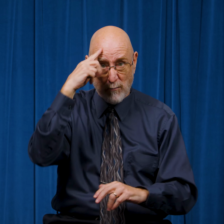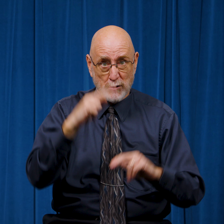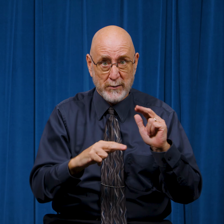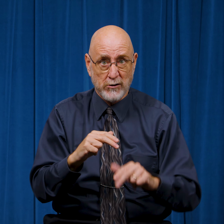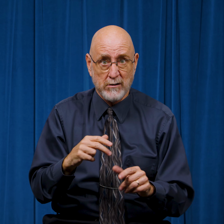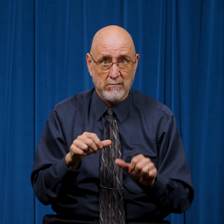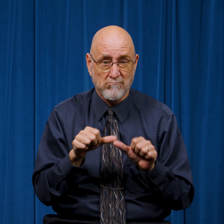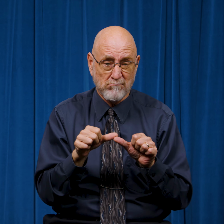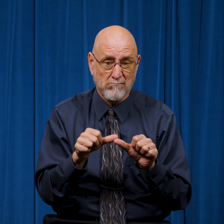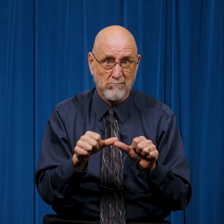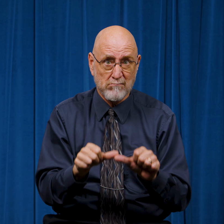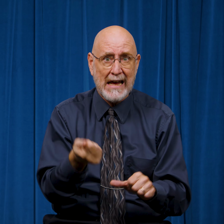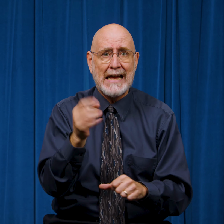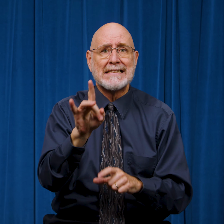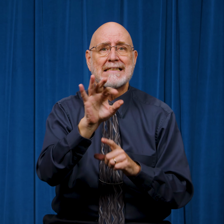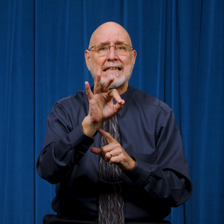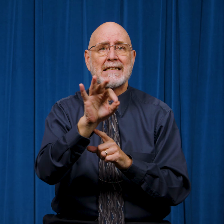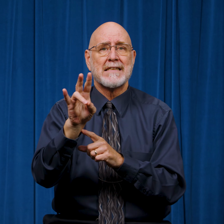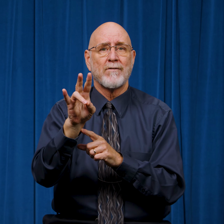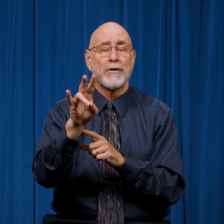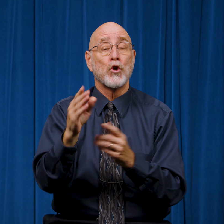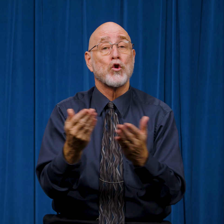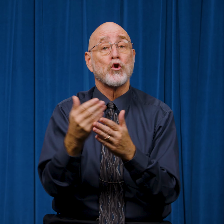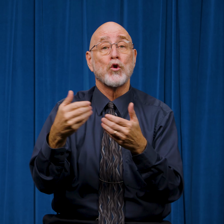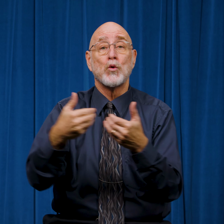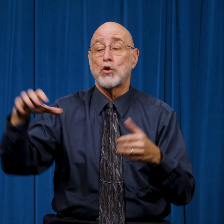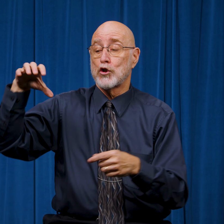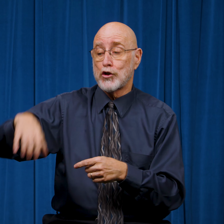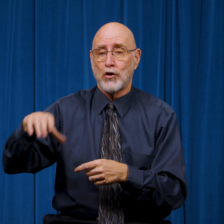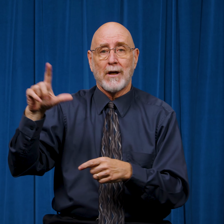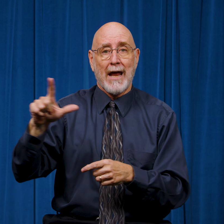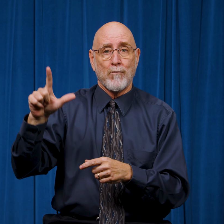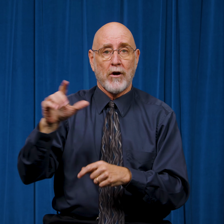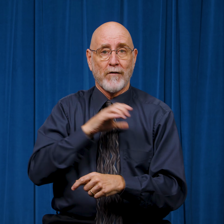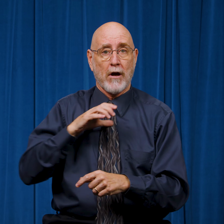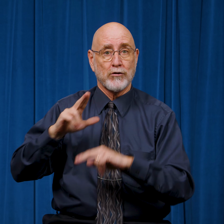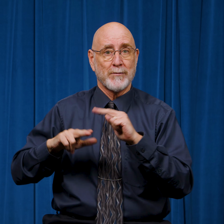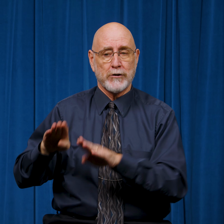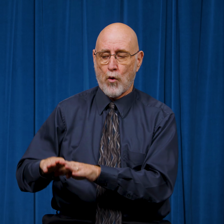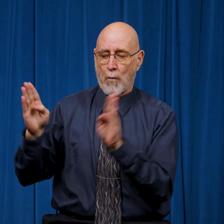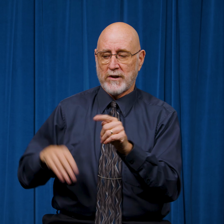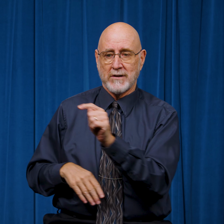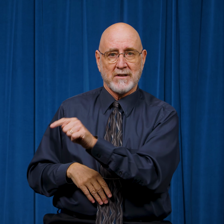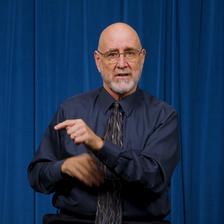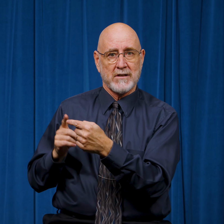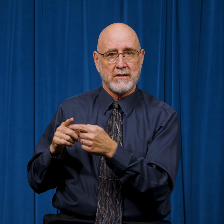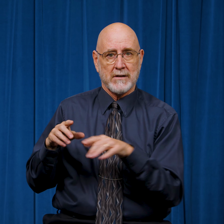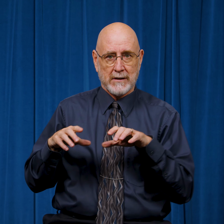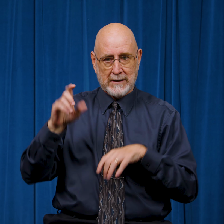but in 1897, the new separate Library of Congress building was opened up just across the street from the Capitol.